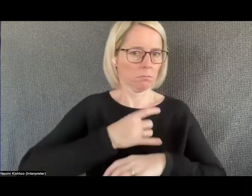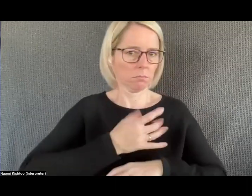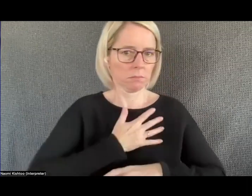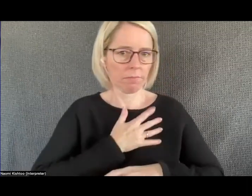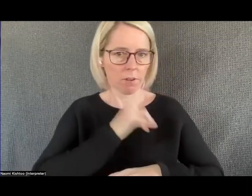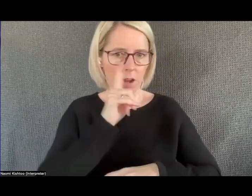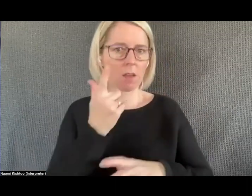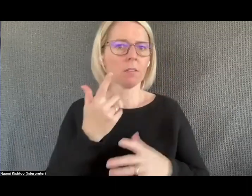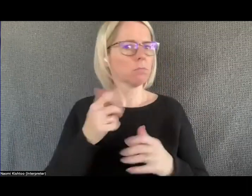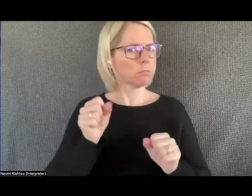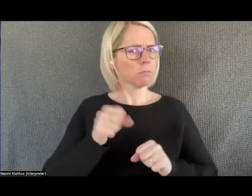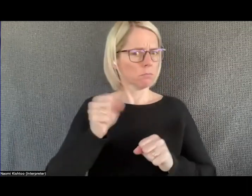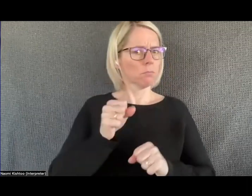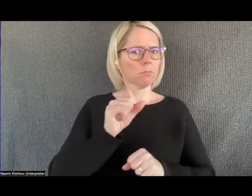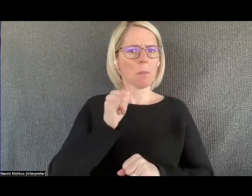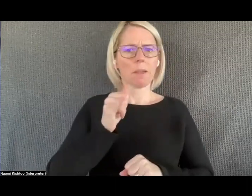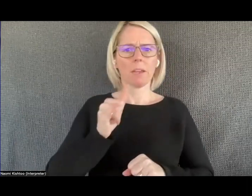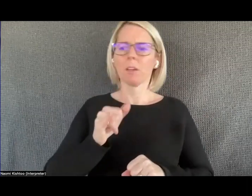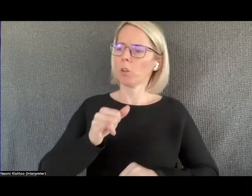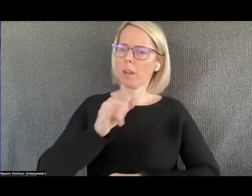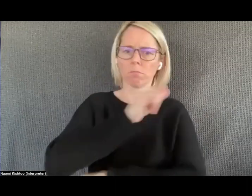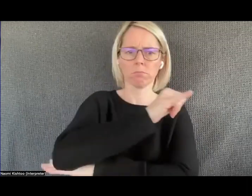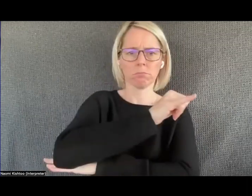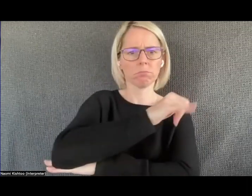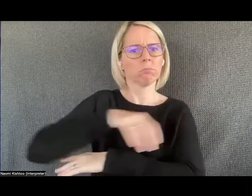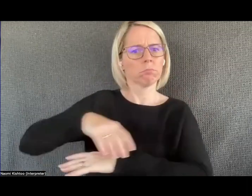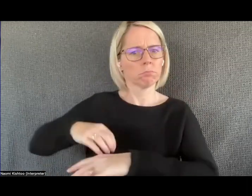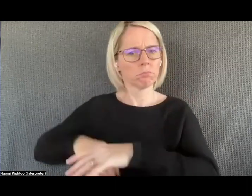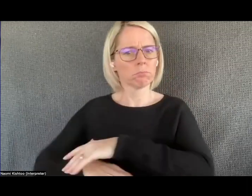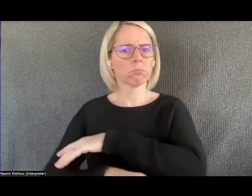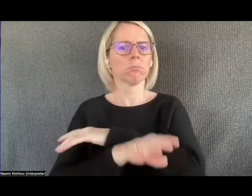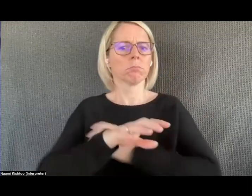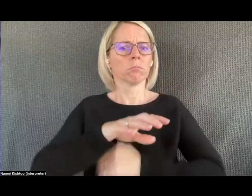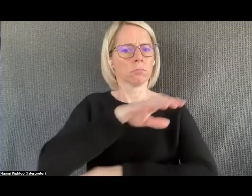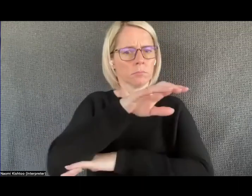you might need a little bit more support and that support might have to come from further up the